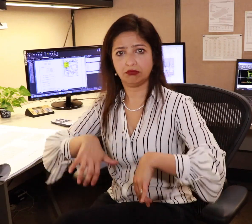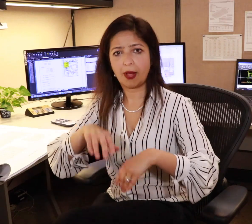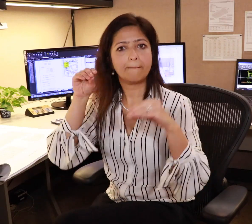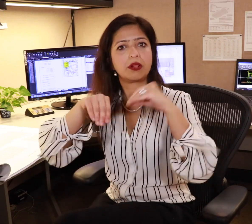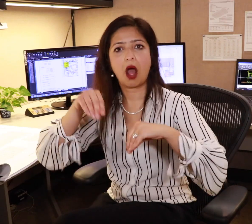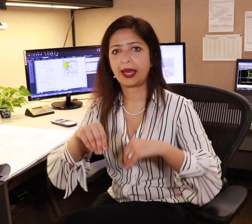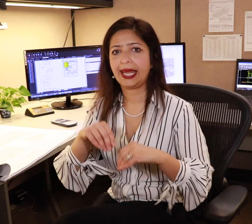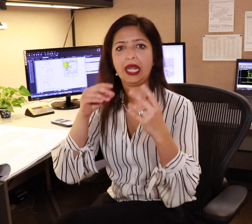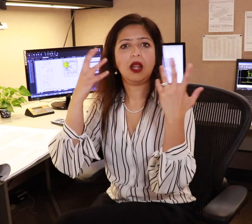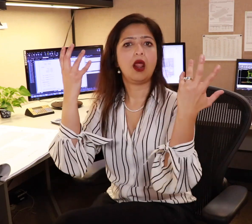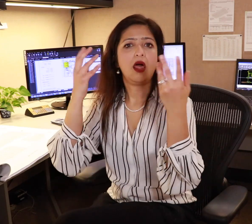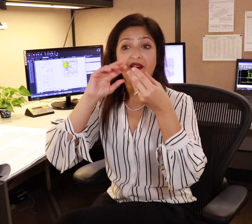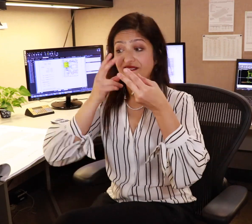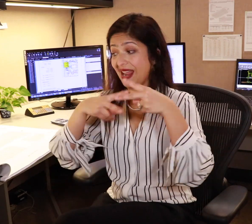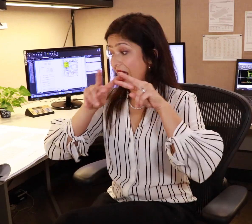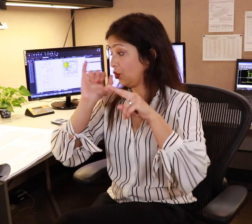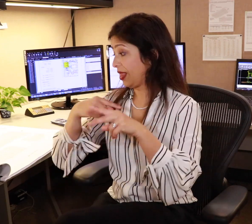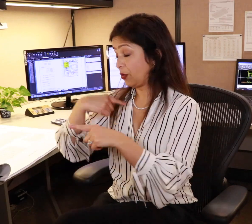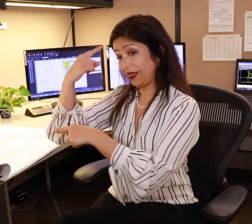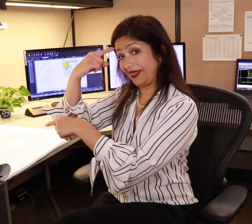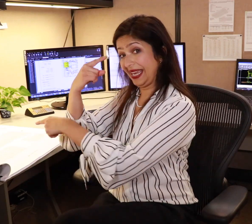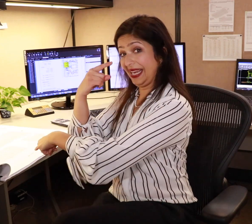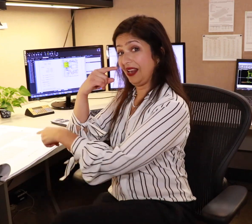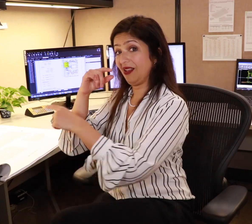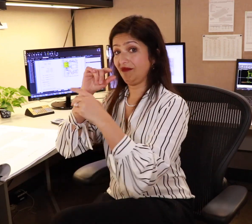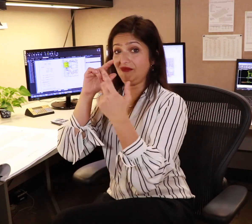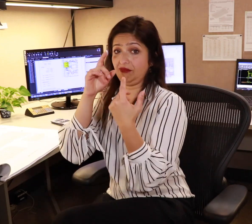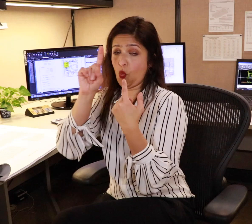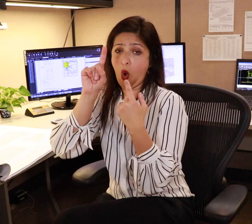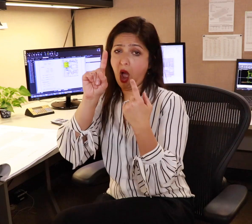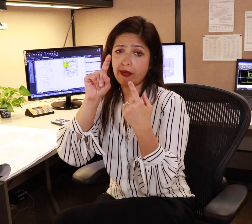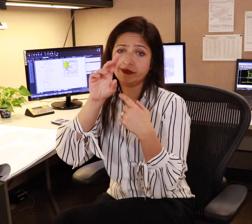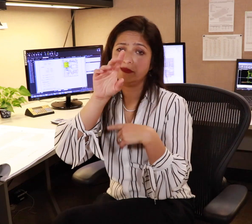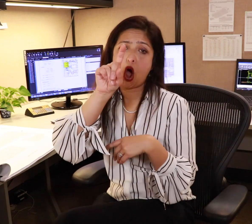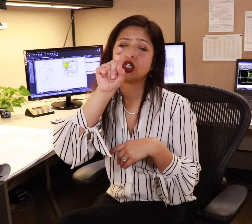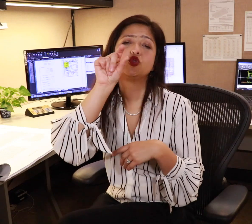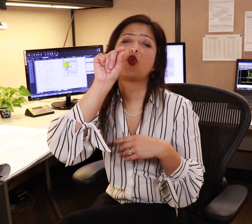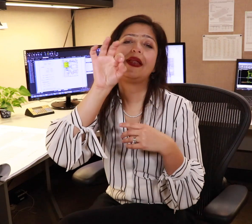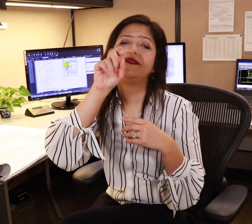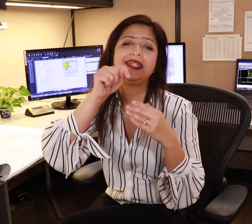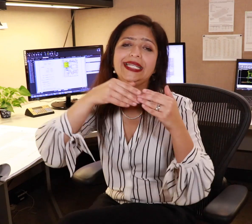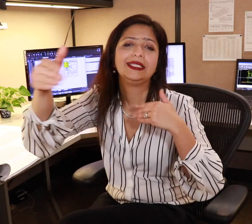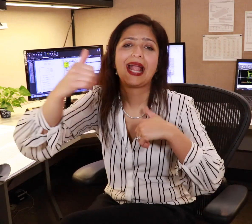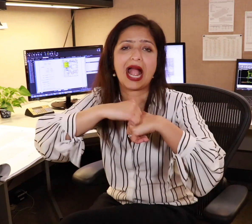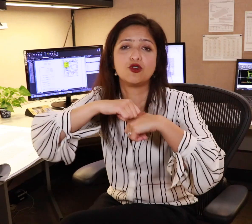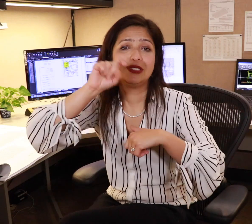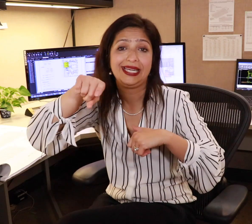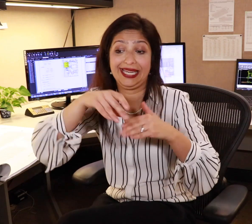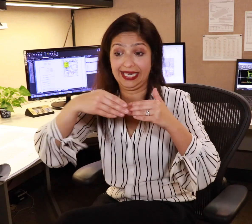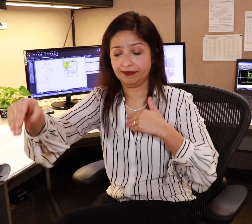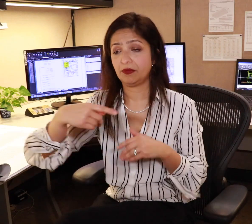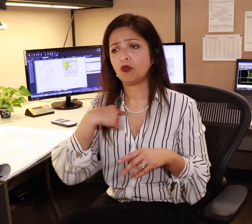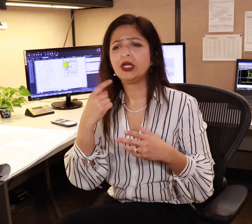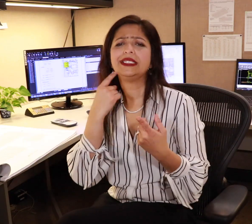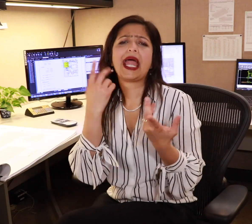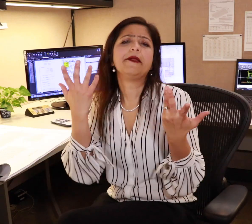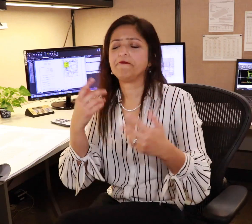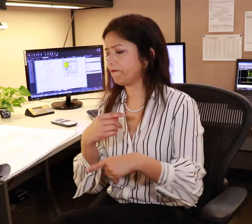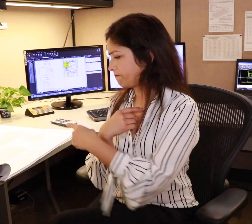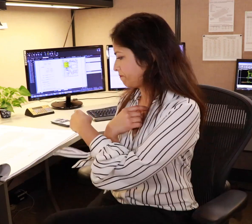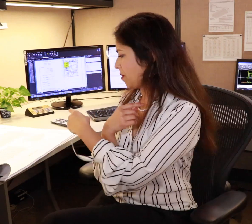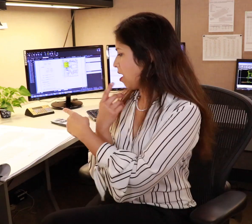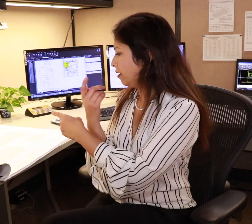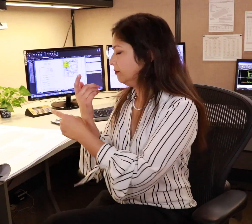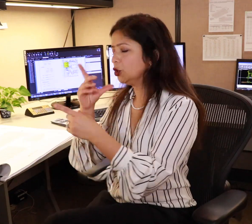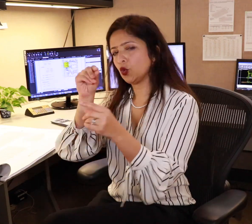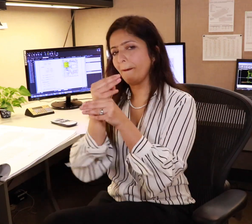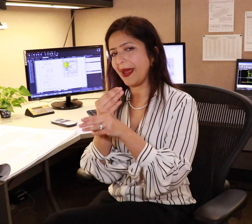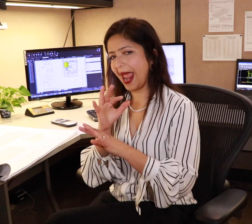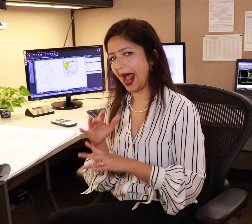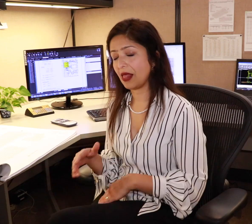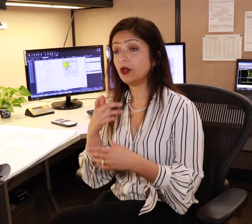I put in the values -- so, let’s say we have a 120 ft concrete wall and I do the math